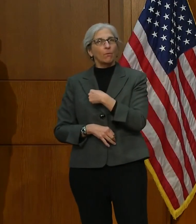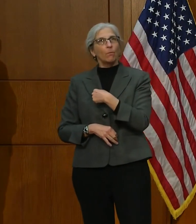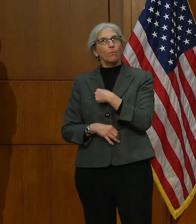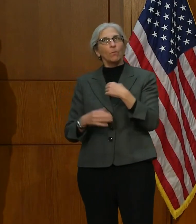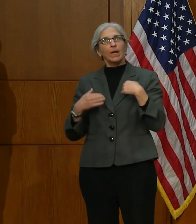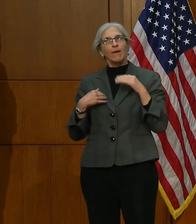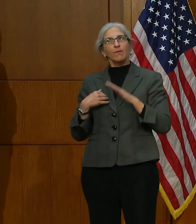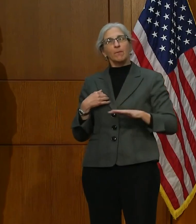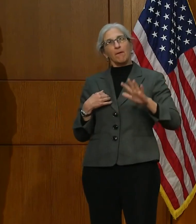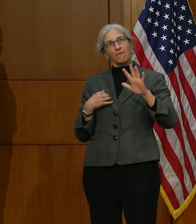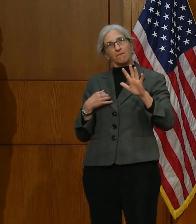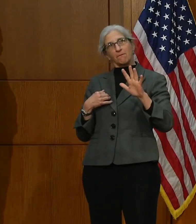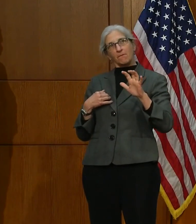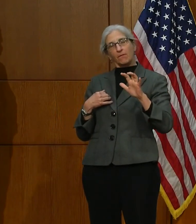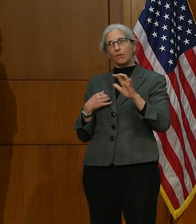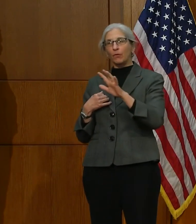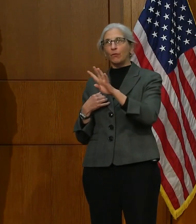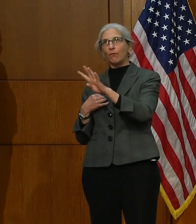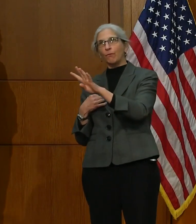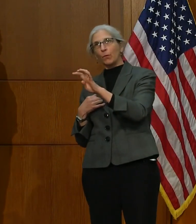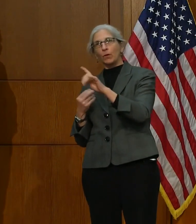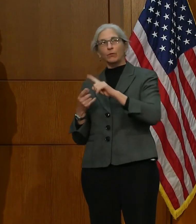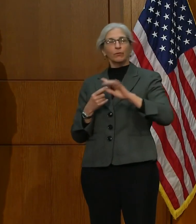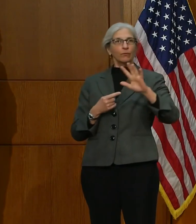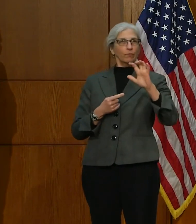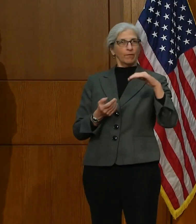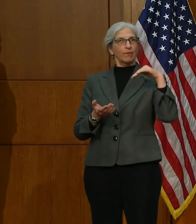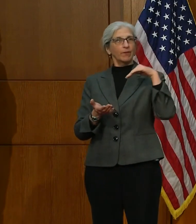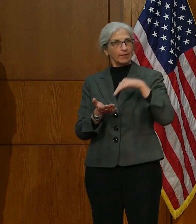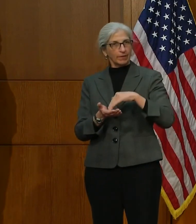DIFFERENT TIMES. UM, WE LOOKED